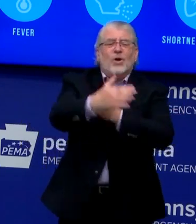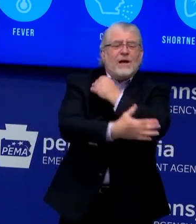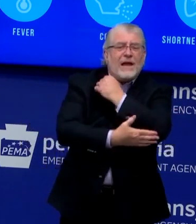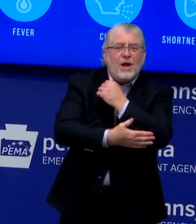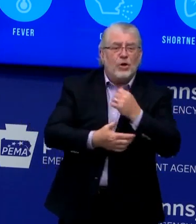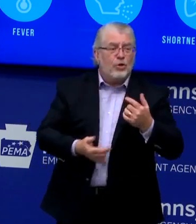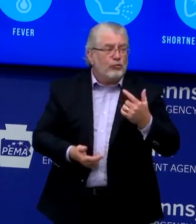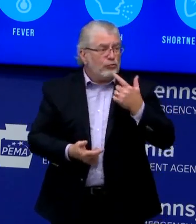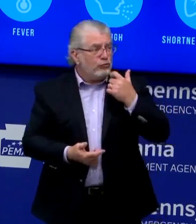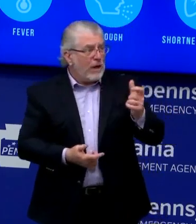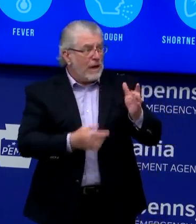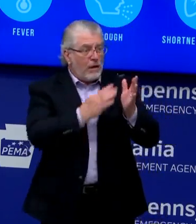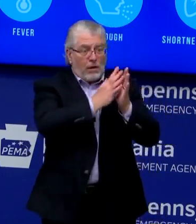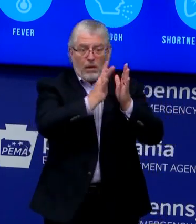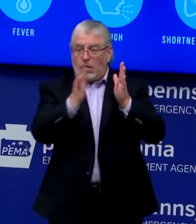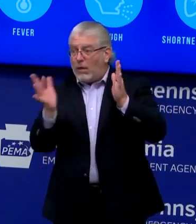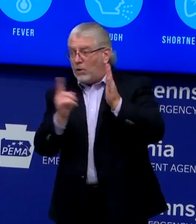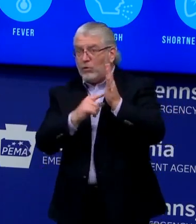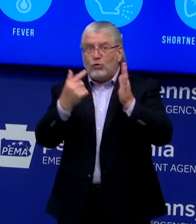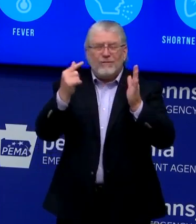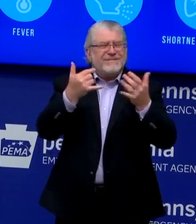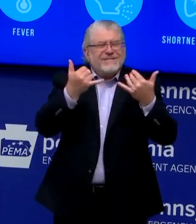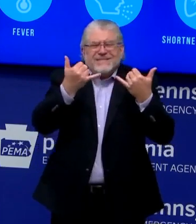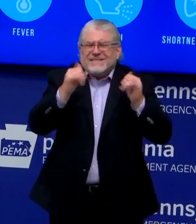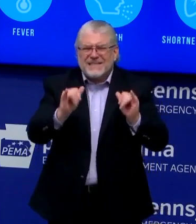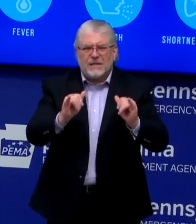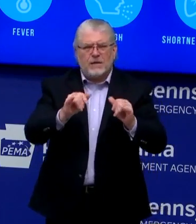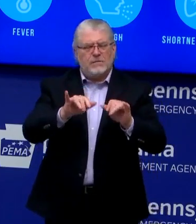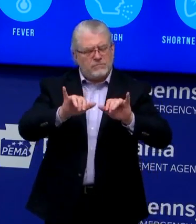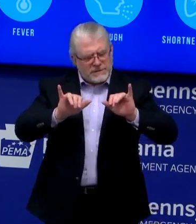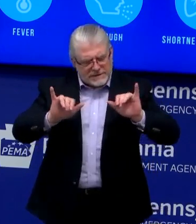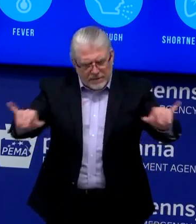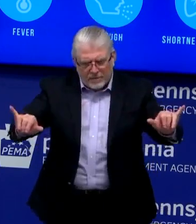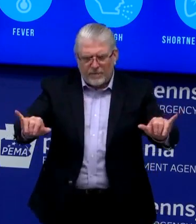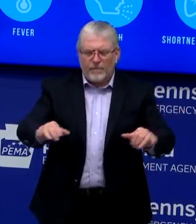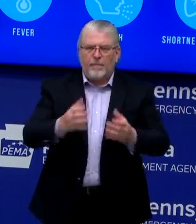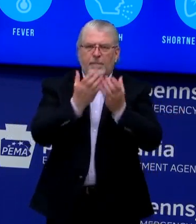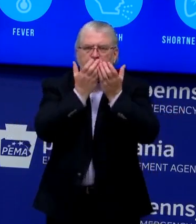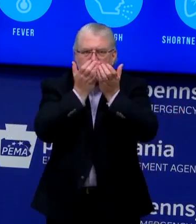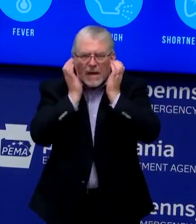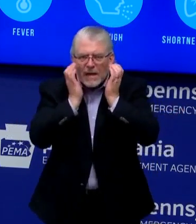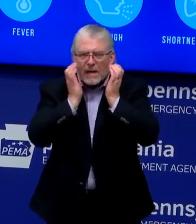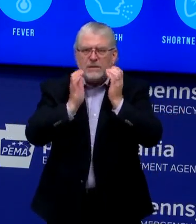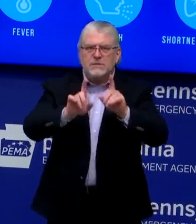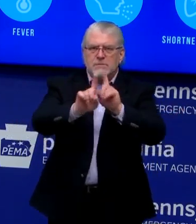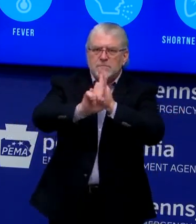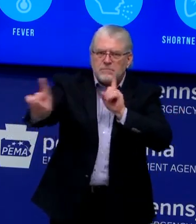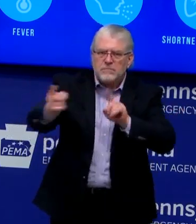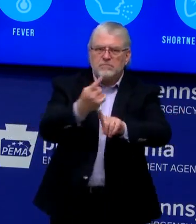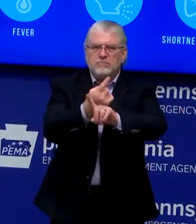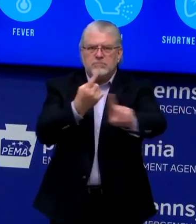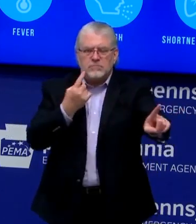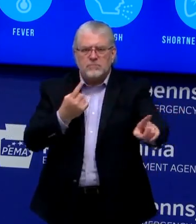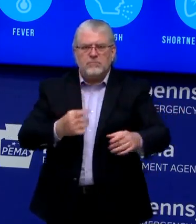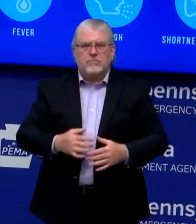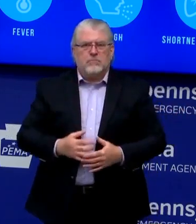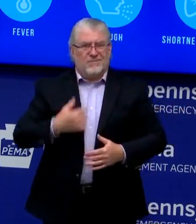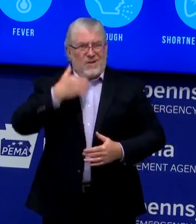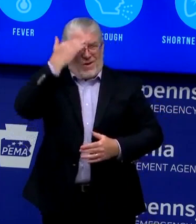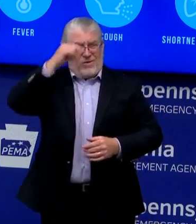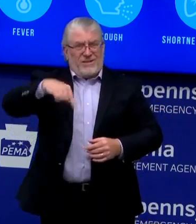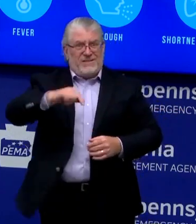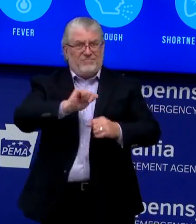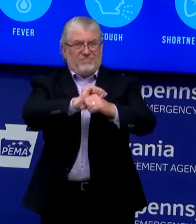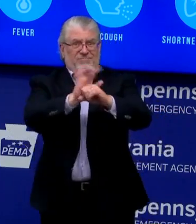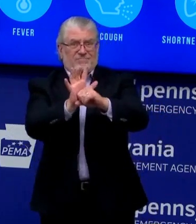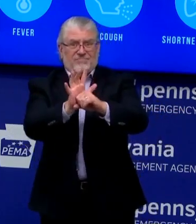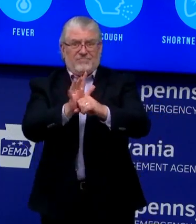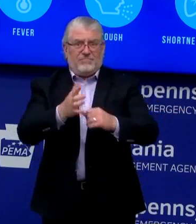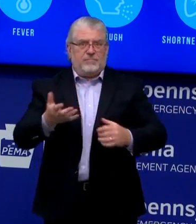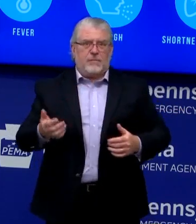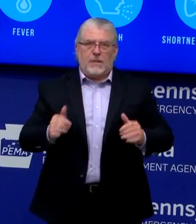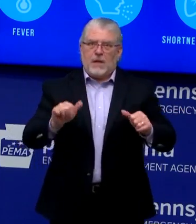NO MATTER WHAT STAGE OF REOPENING YORK COUNTY IS CURRENTLY IN, WHETHER IT'S IN THE RED ZONE OR THE YELLOW ZONE OR EVEN IN THE GREEN ZONE.